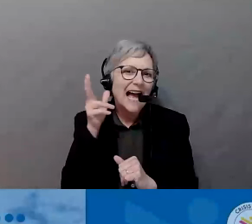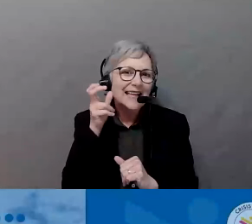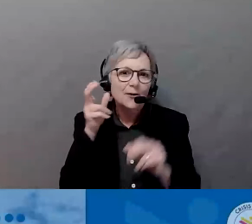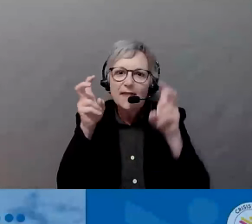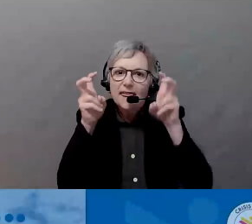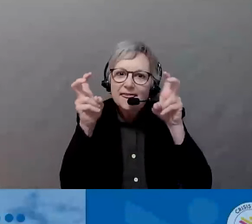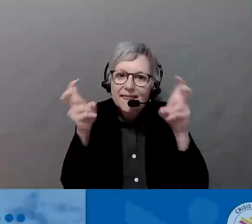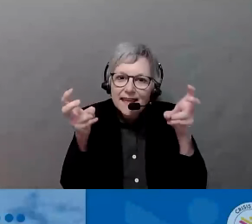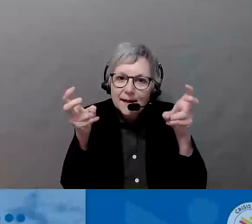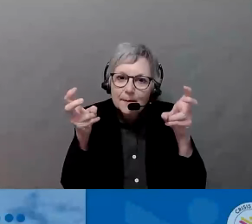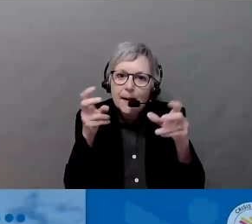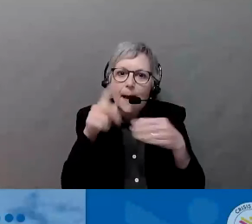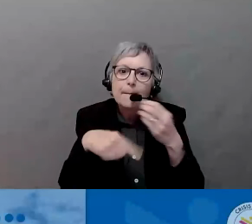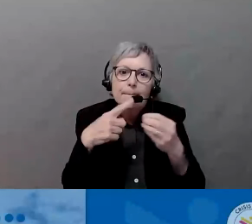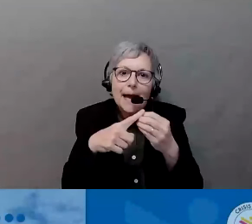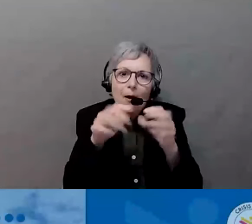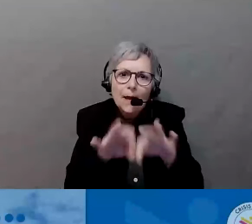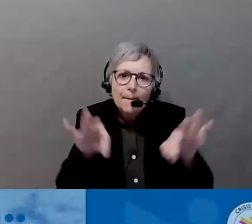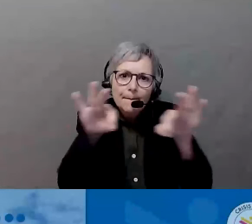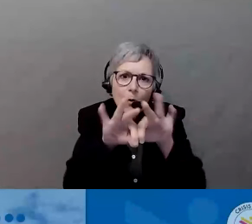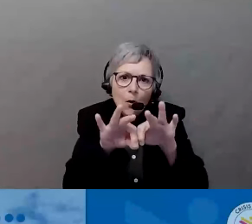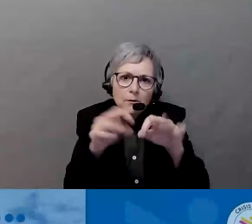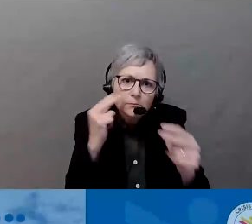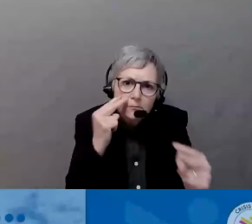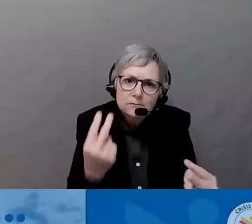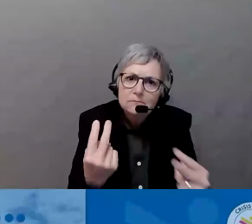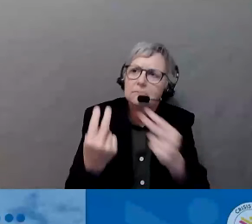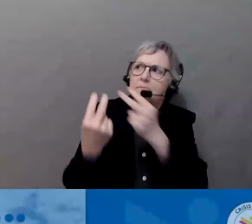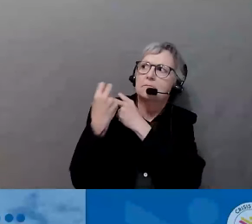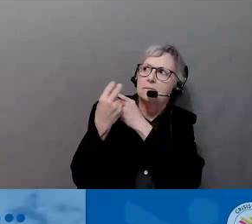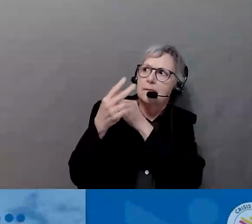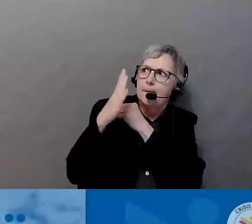TO INFORM THE NOW OF THE FUTURE.